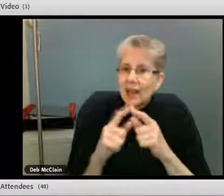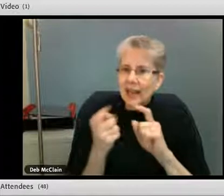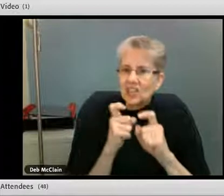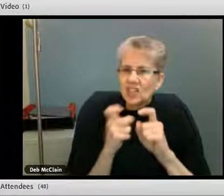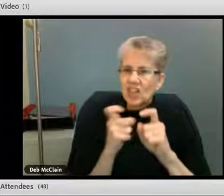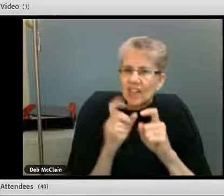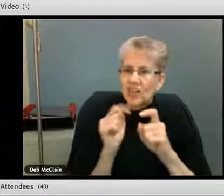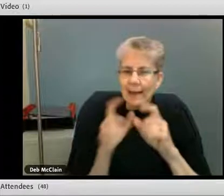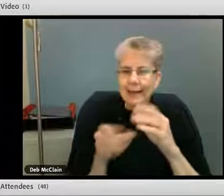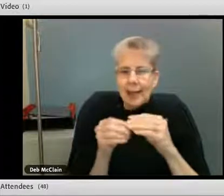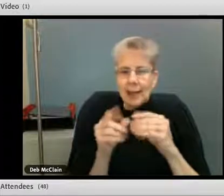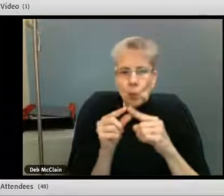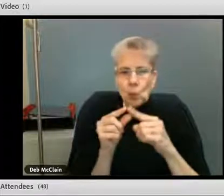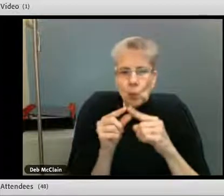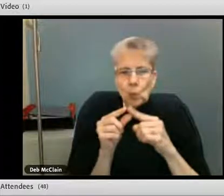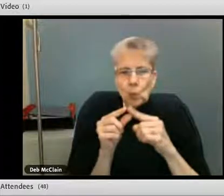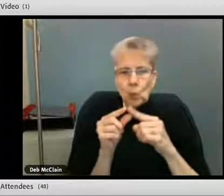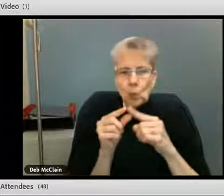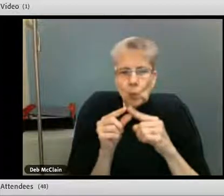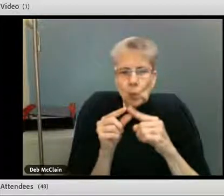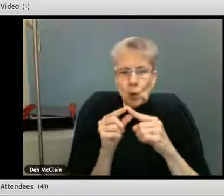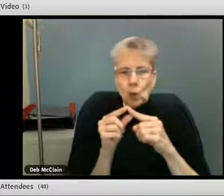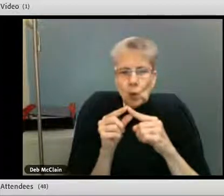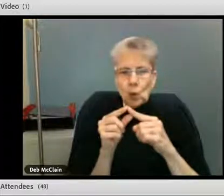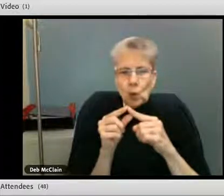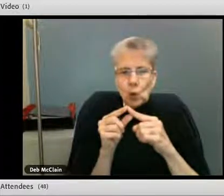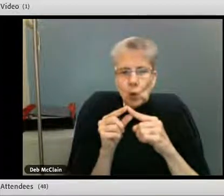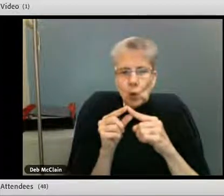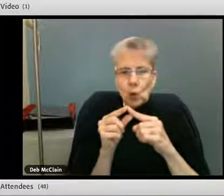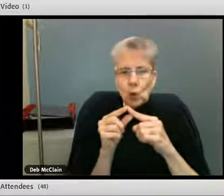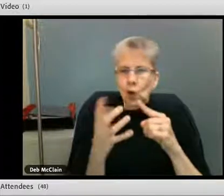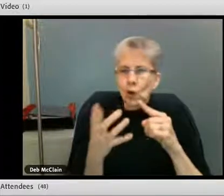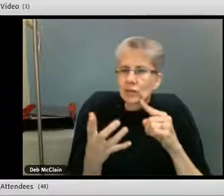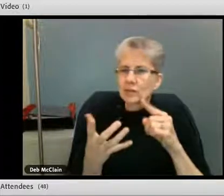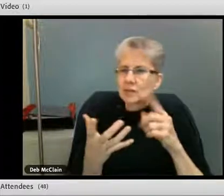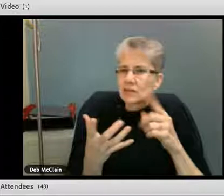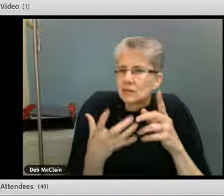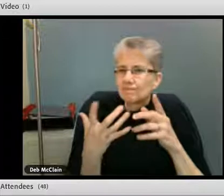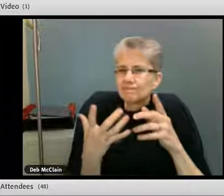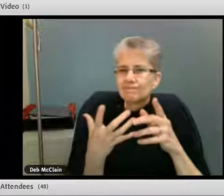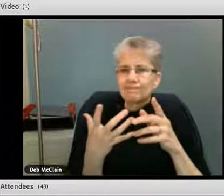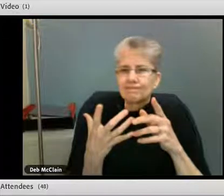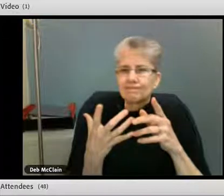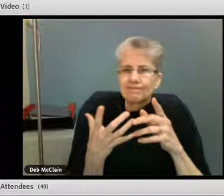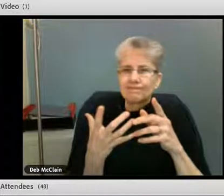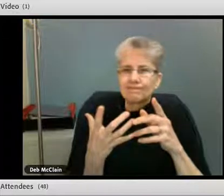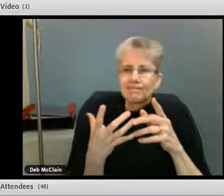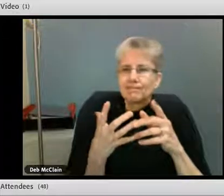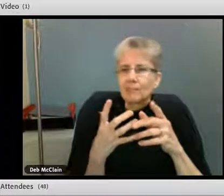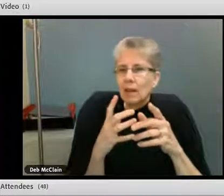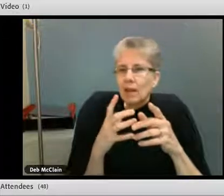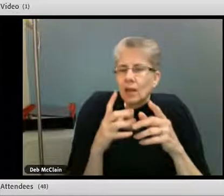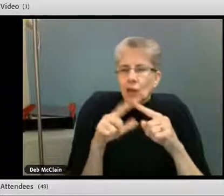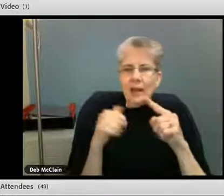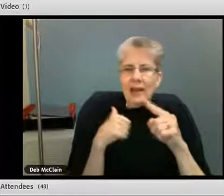In five seconds, you can have this beautiful -- The library's closed for Thanksgiving with a little turkey in front of it and stuff like that.